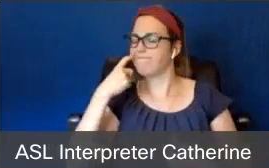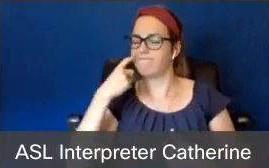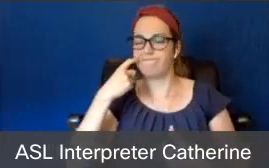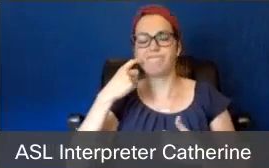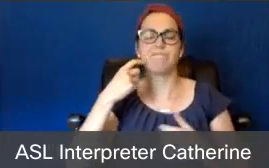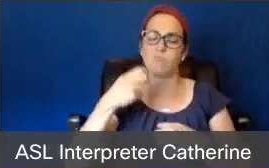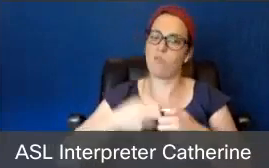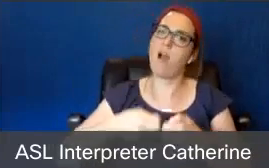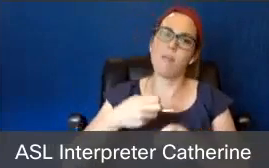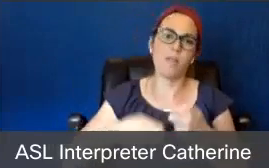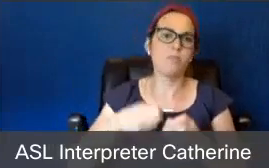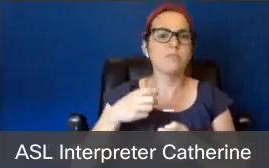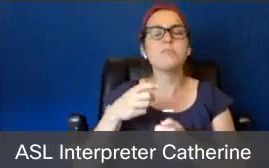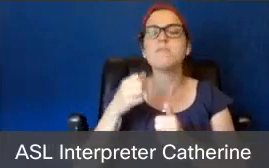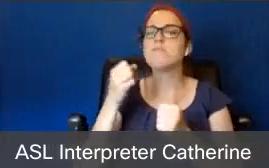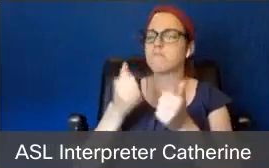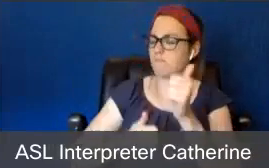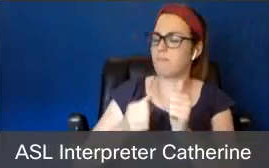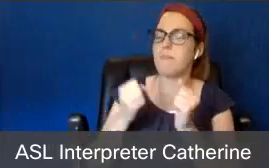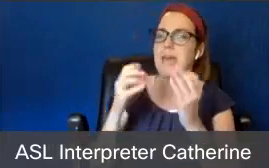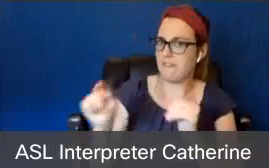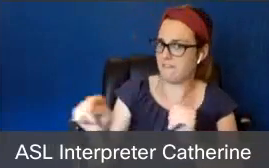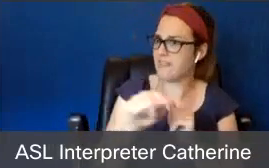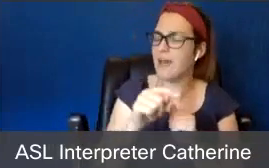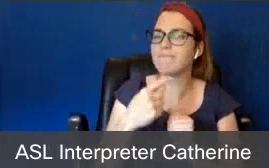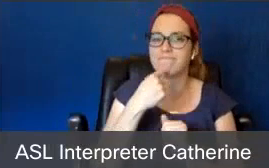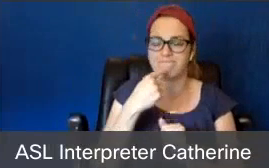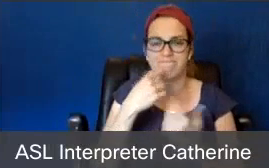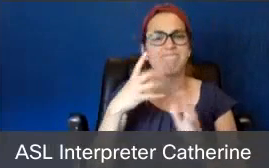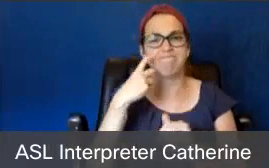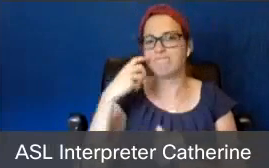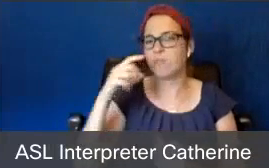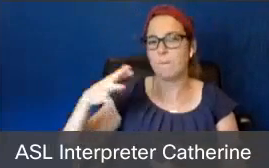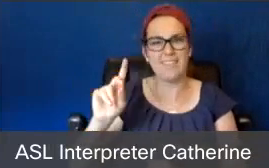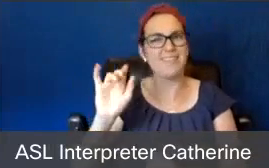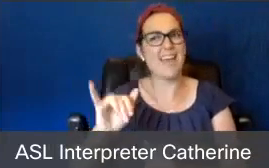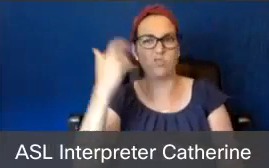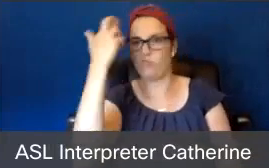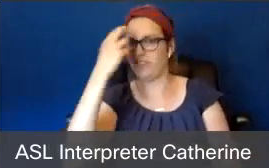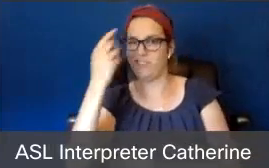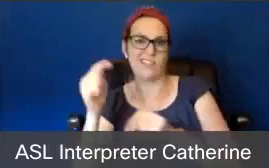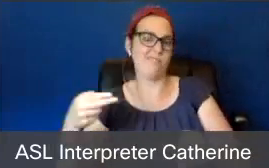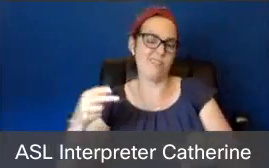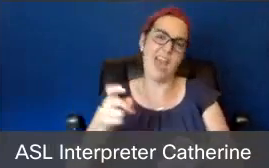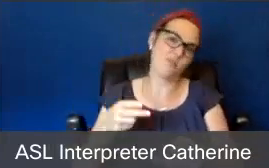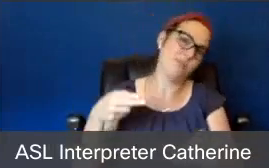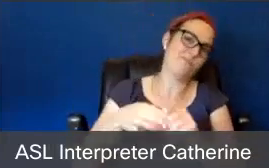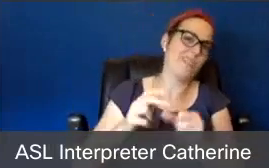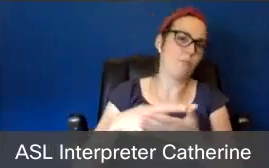as their primary issue that brought them into the program. We have known for decades that participants with opioid